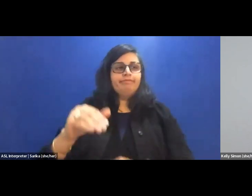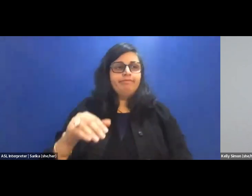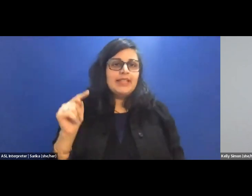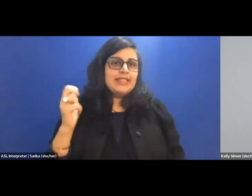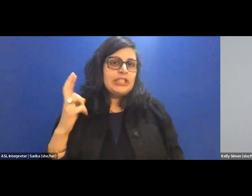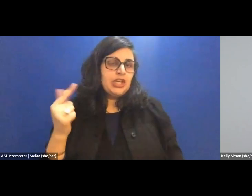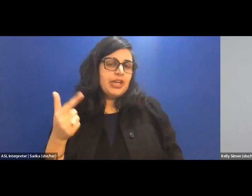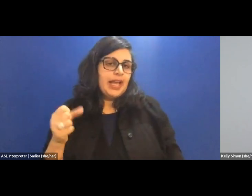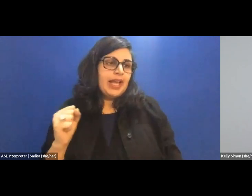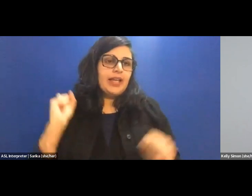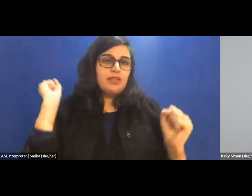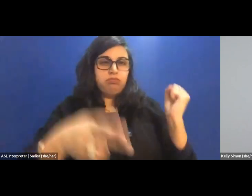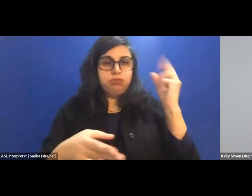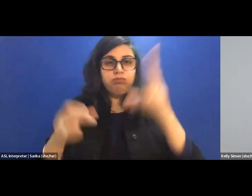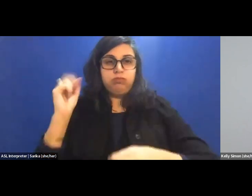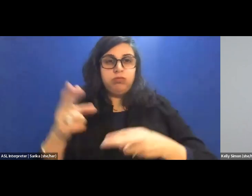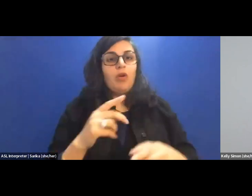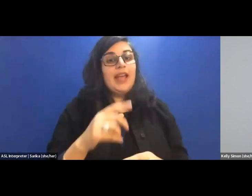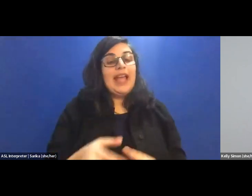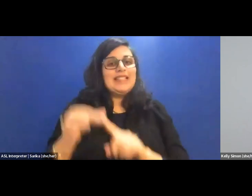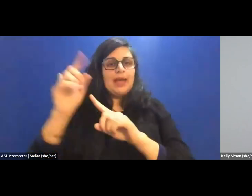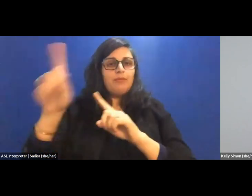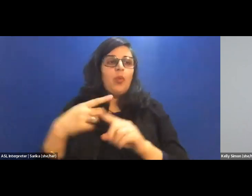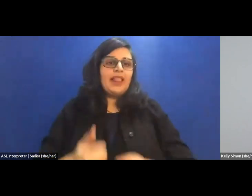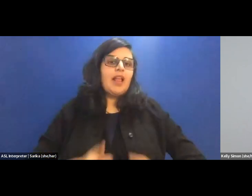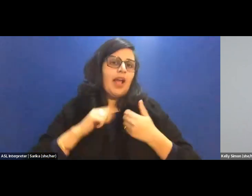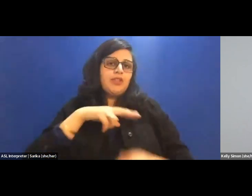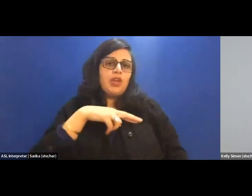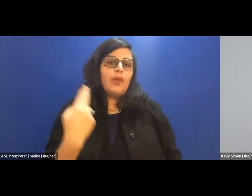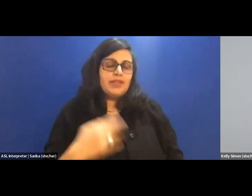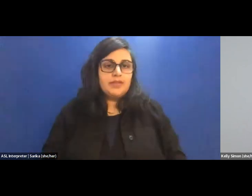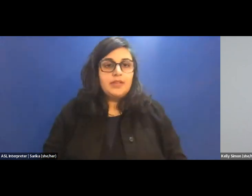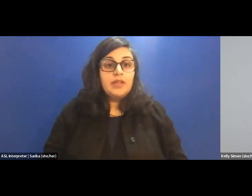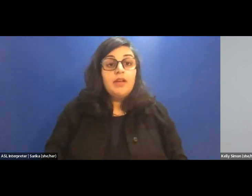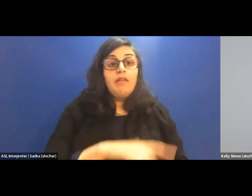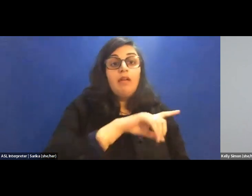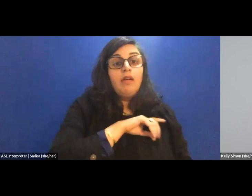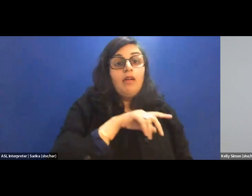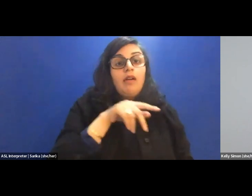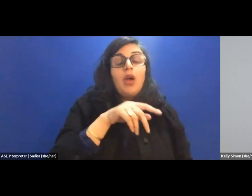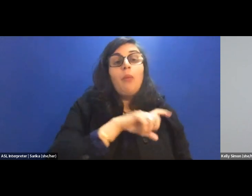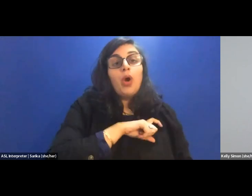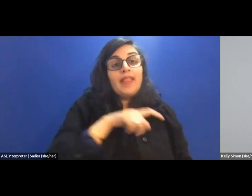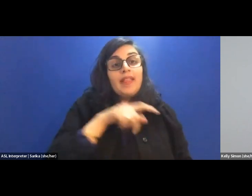Securing a restraining order that prohibited the use of tear gas except when lives of